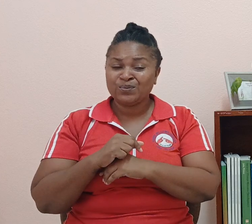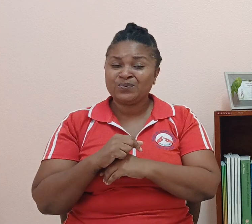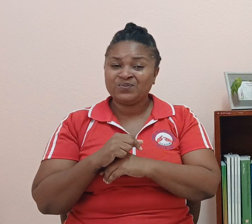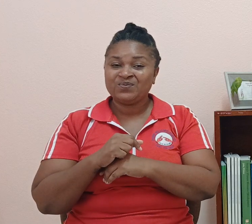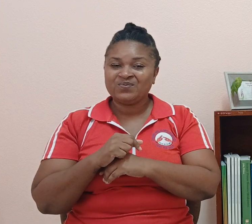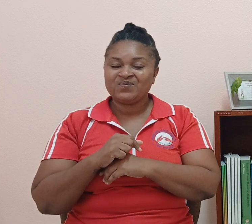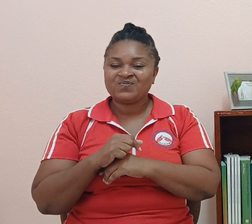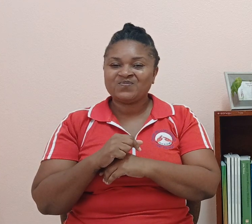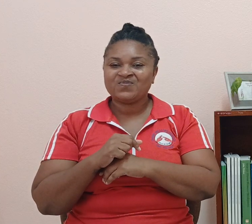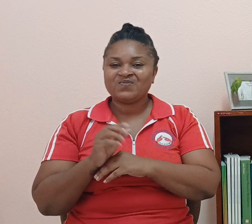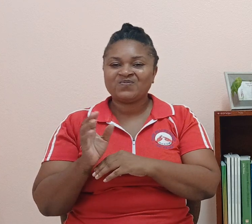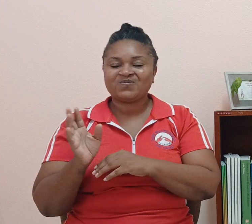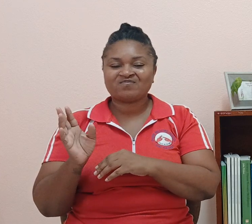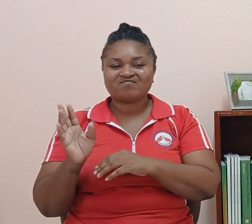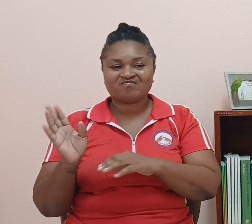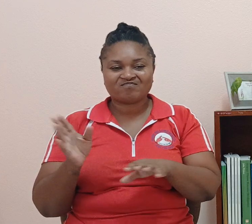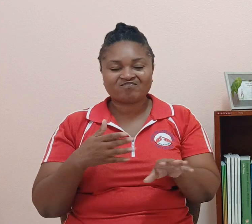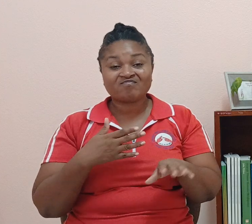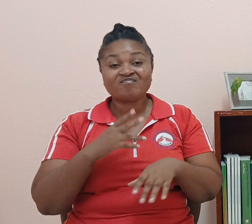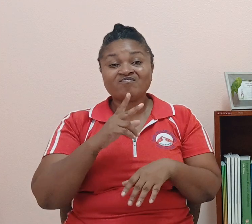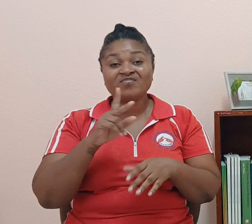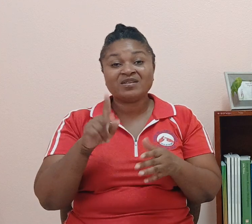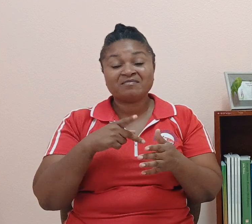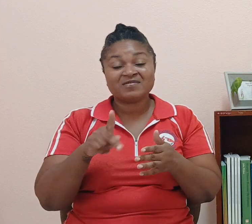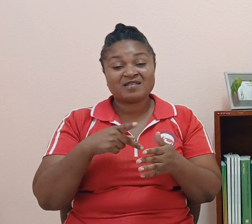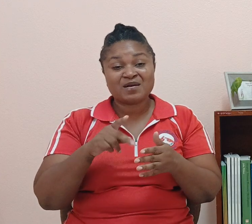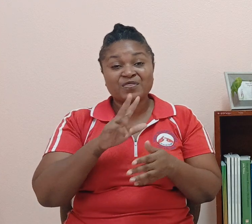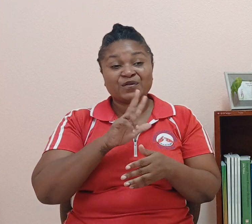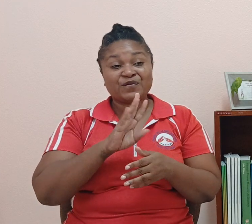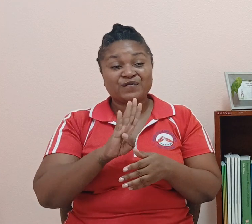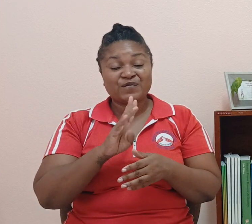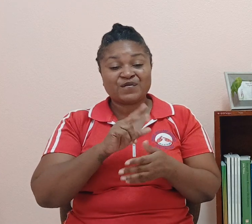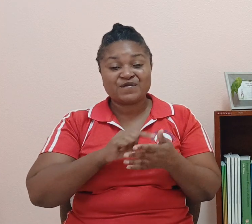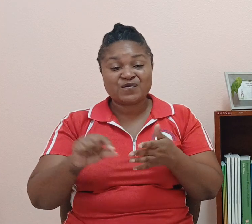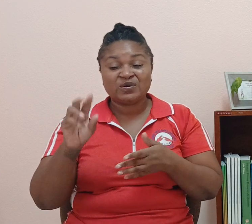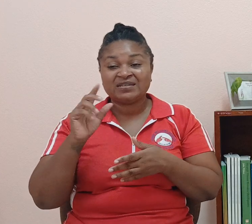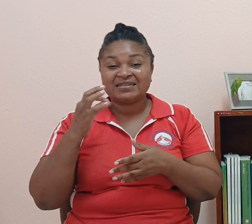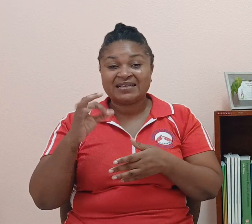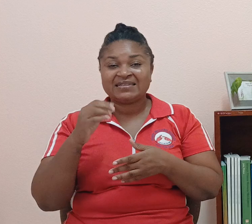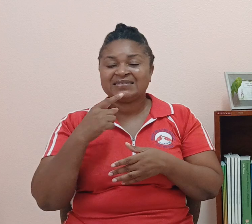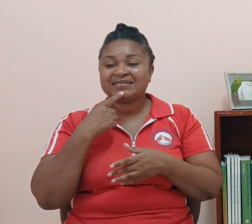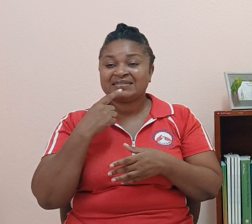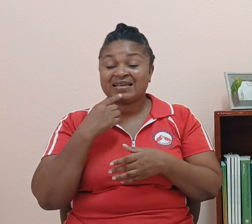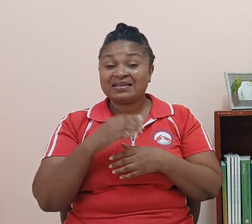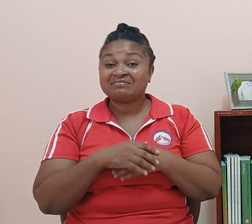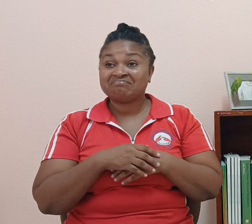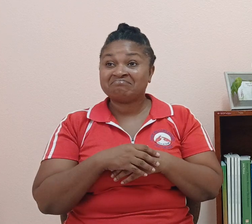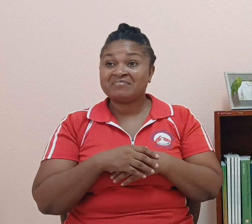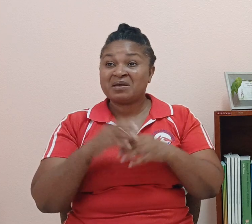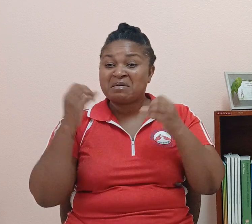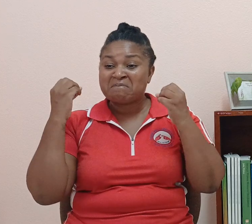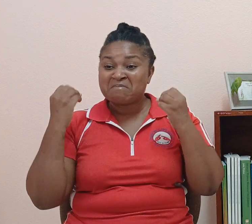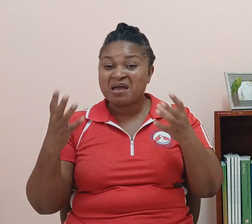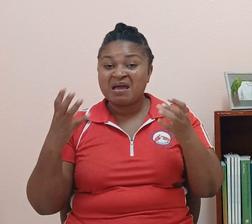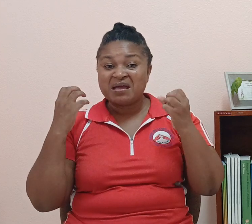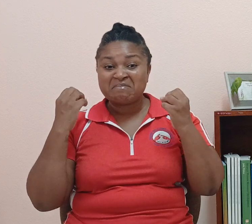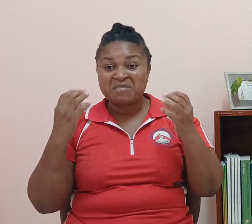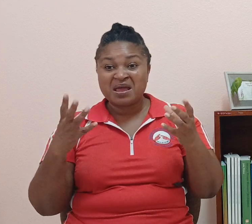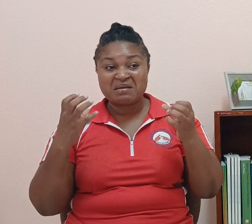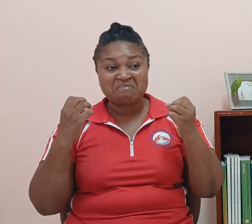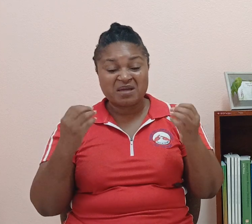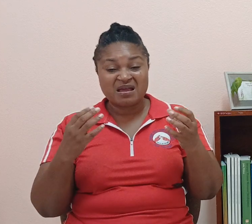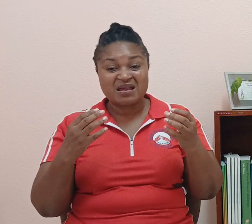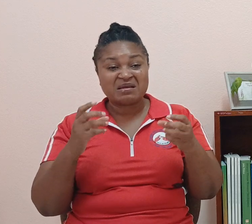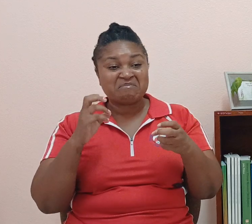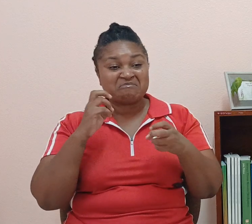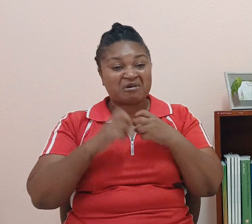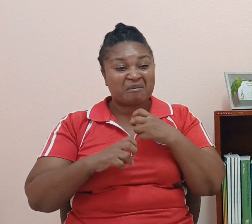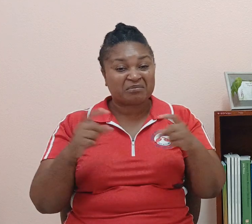Psalm 34:19 - Many are the afflictions of the righteous,